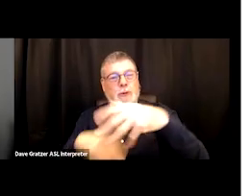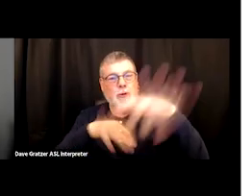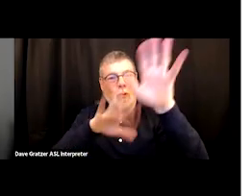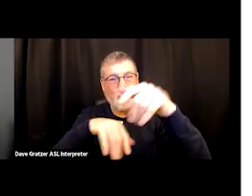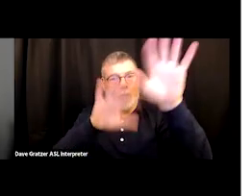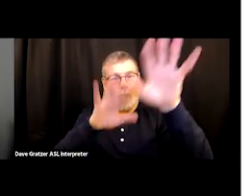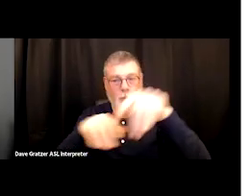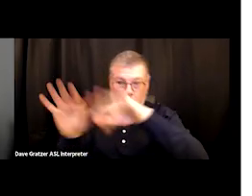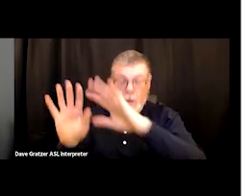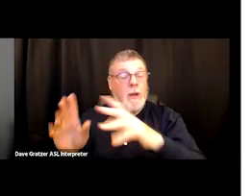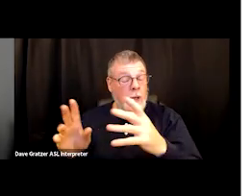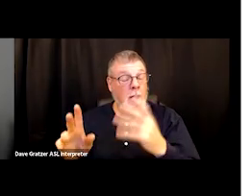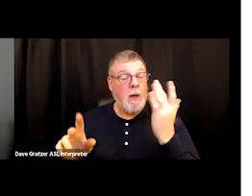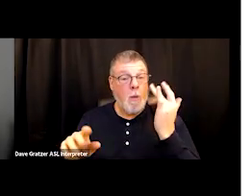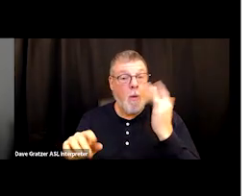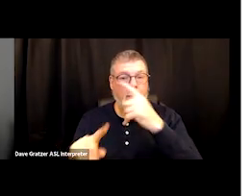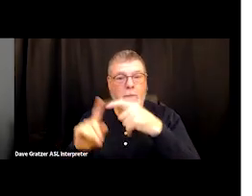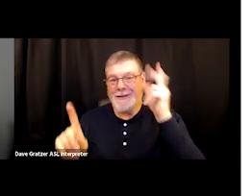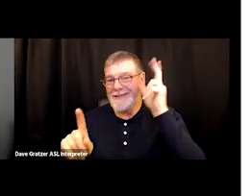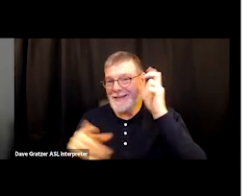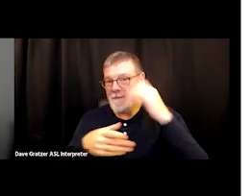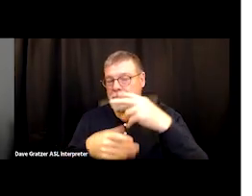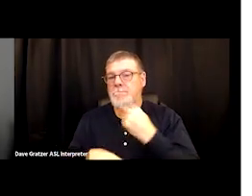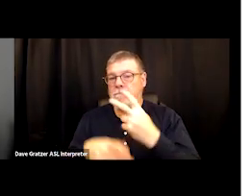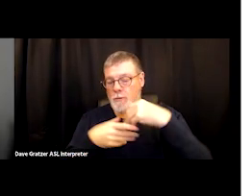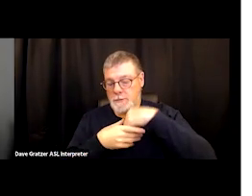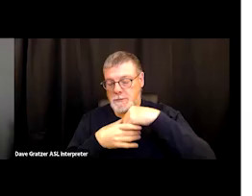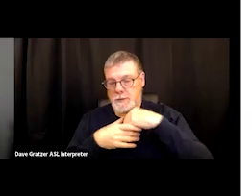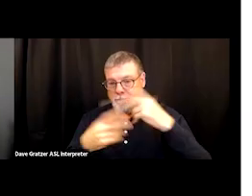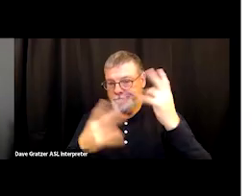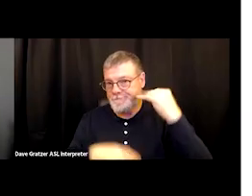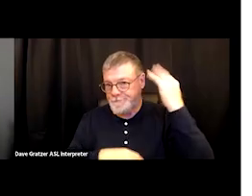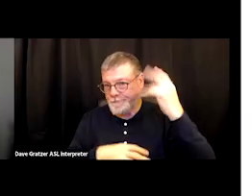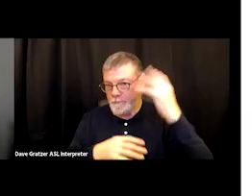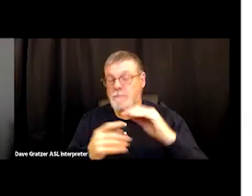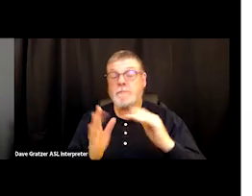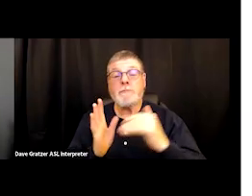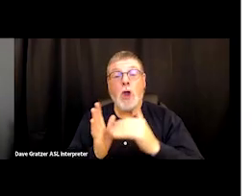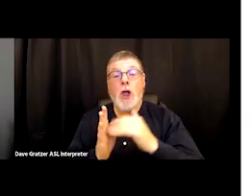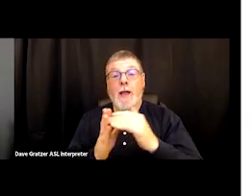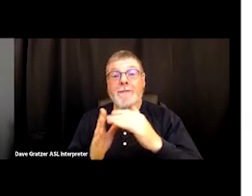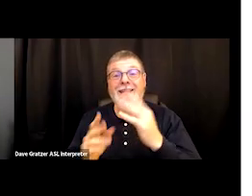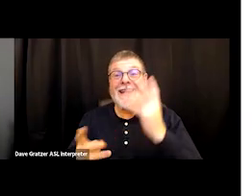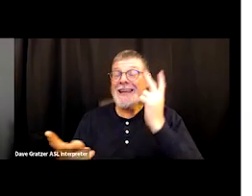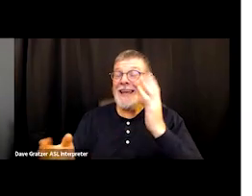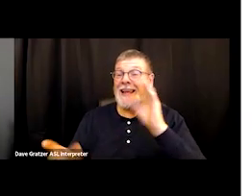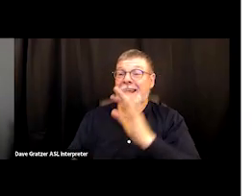This appears to be due to listening to internal voices. His thinking is often disorganized. He is easily confused